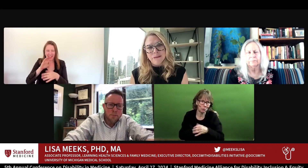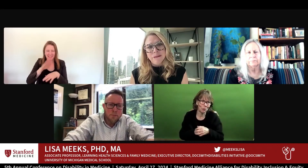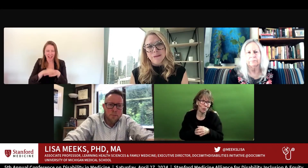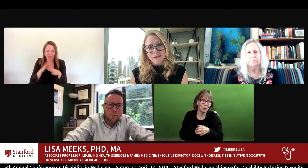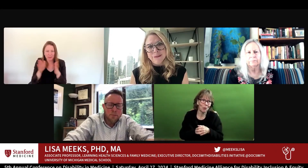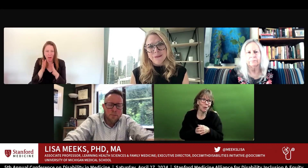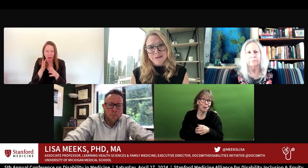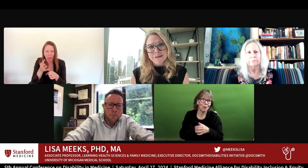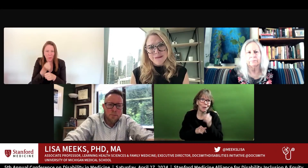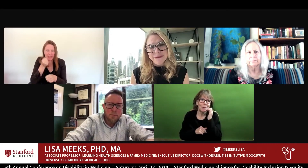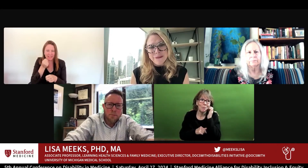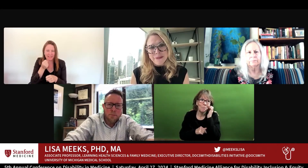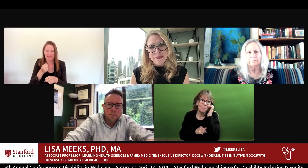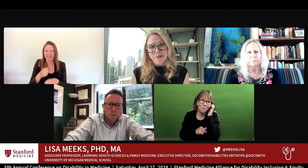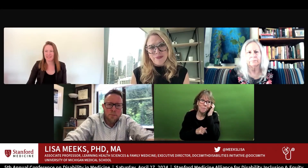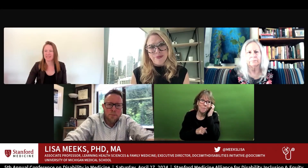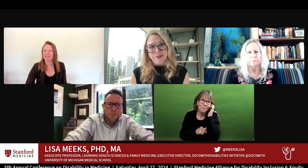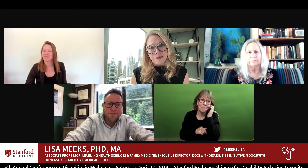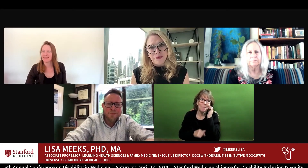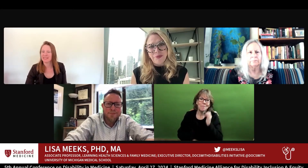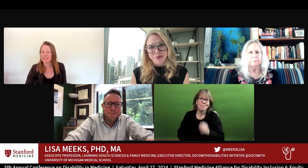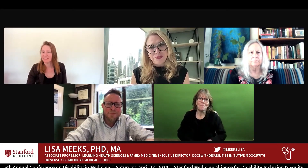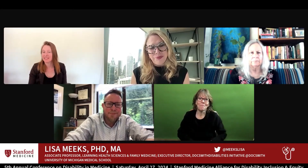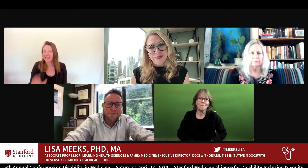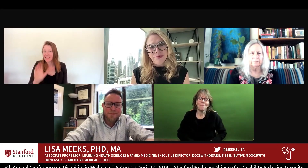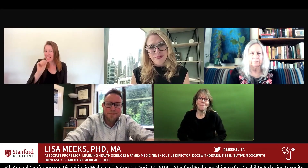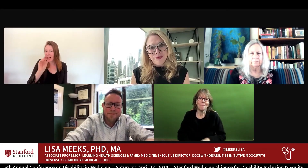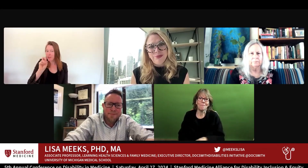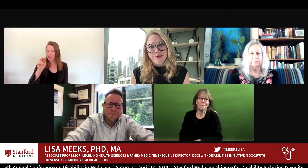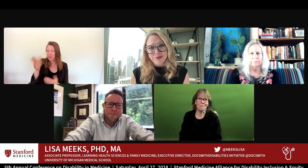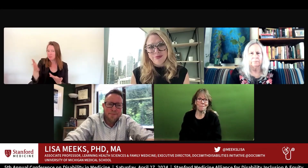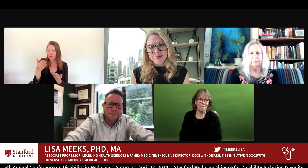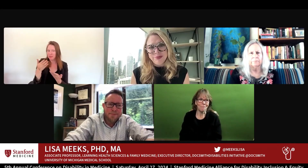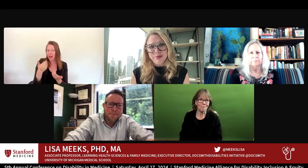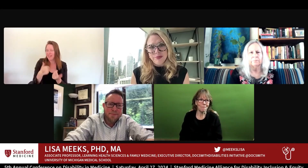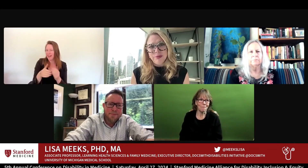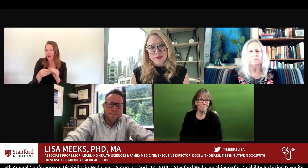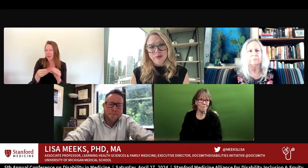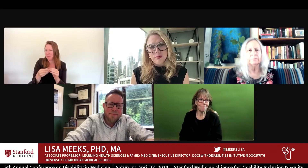right there, capitalism and the very small wins that we can make.